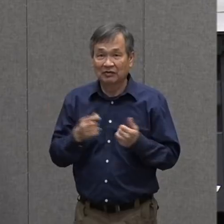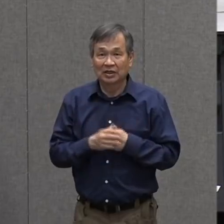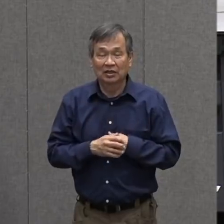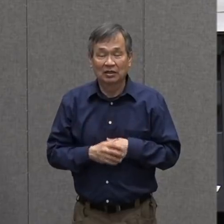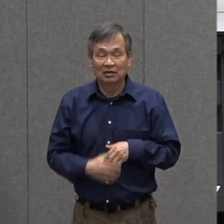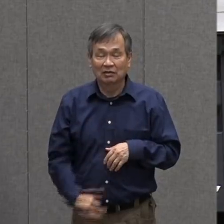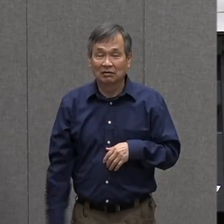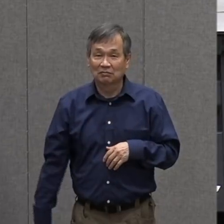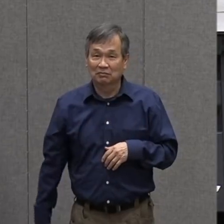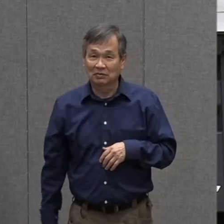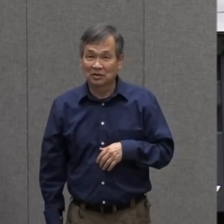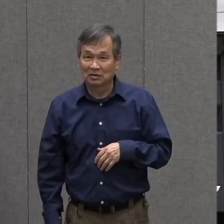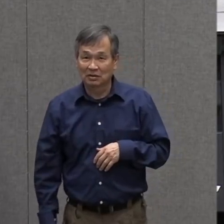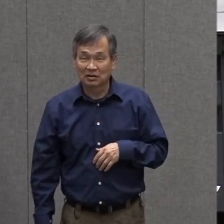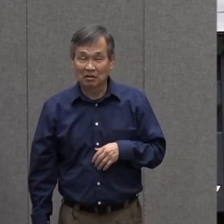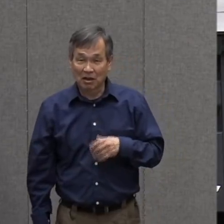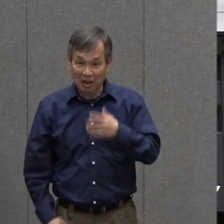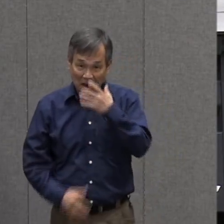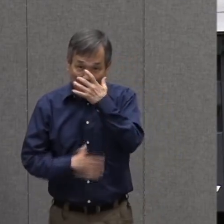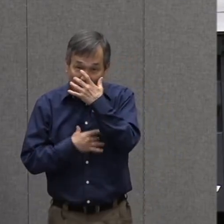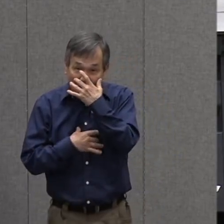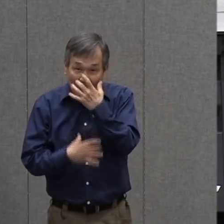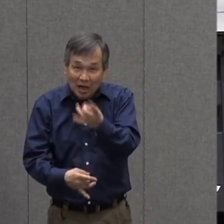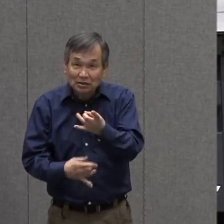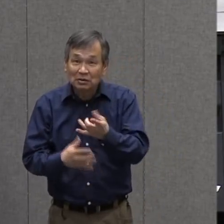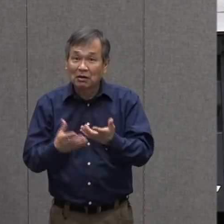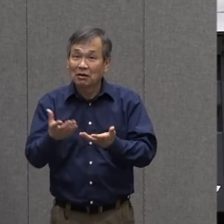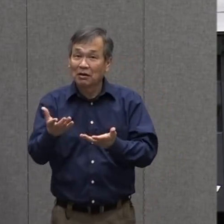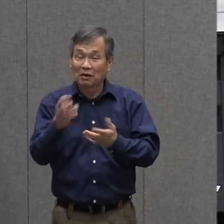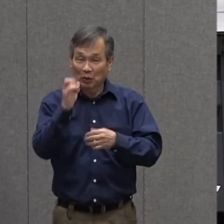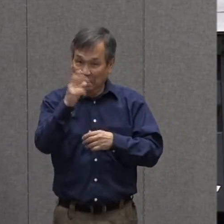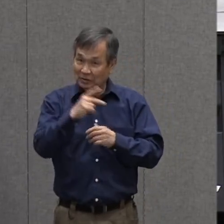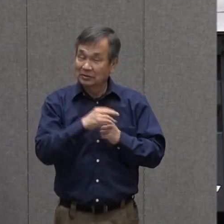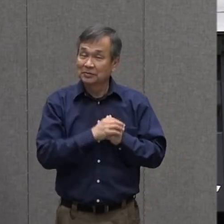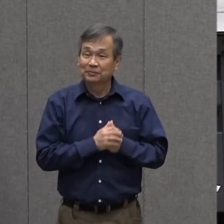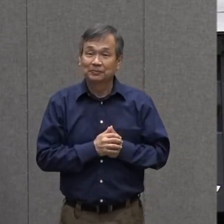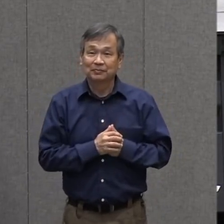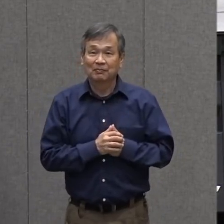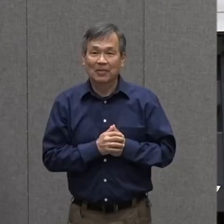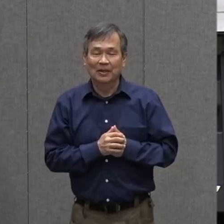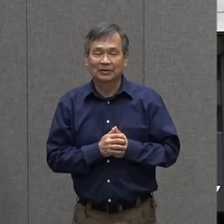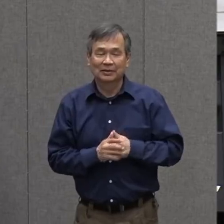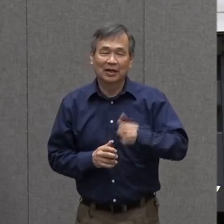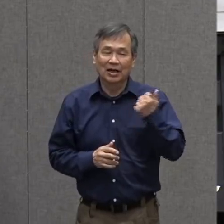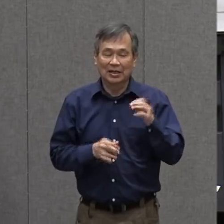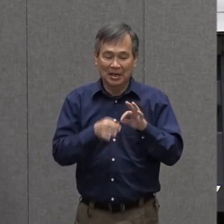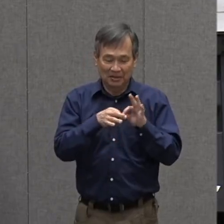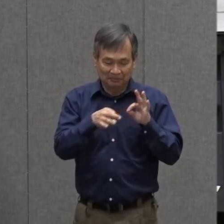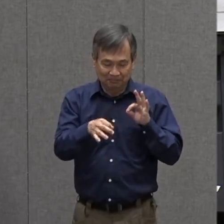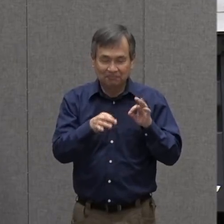Oh, this is getting really interesting. Okay? I have another one to do. Let's do this one.